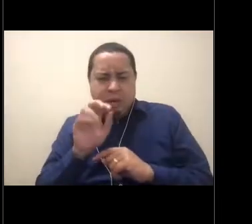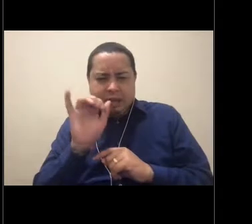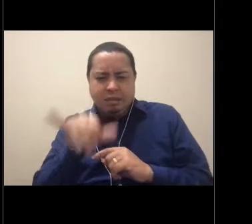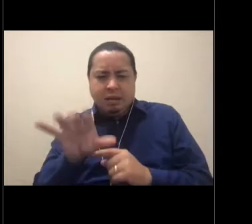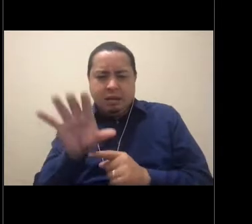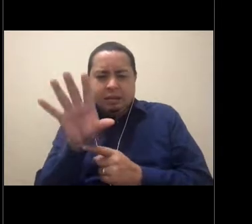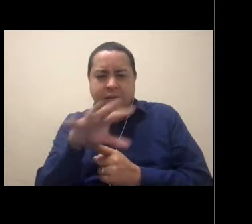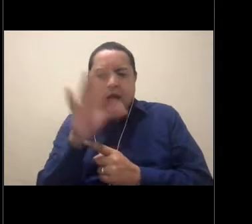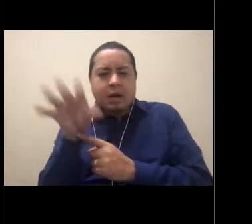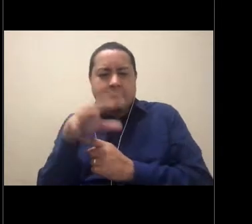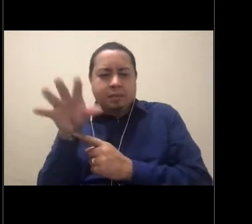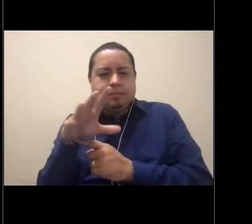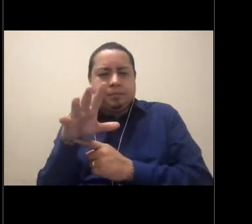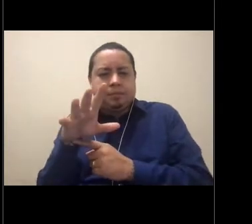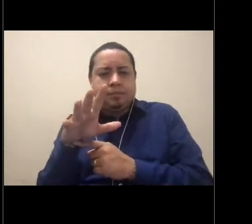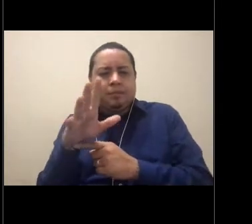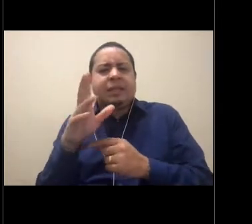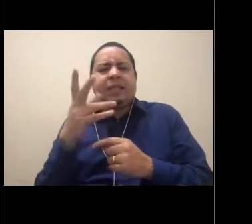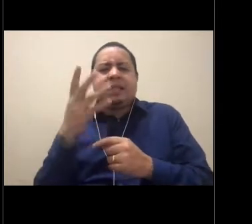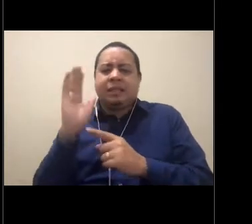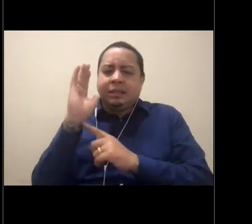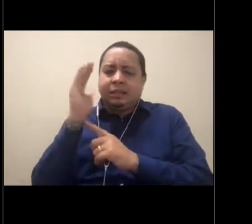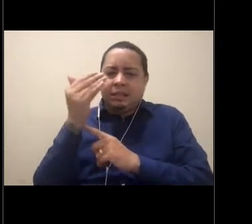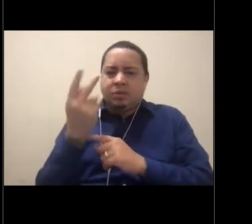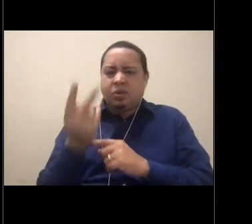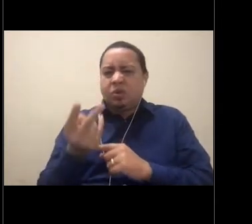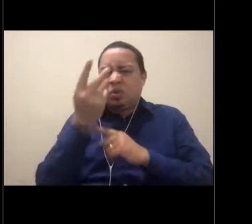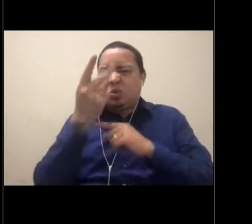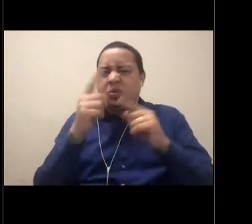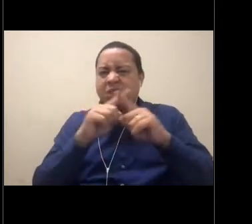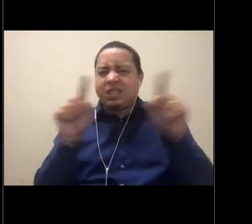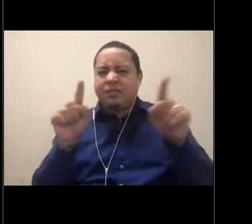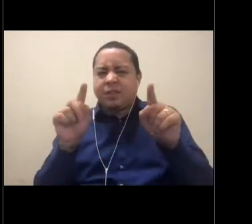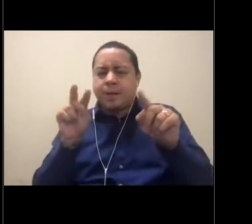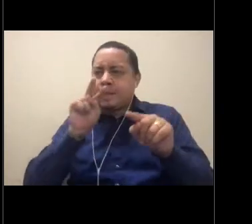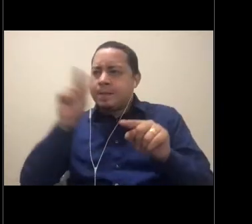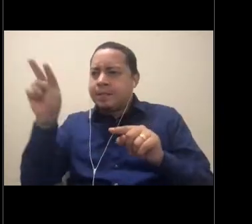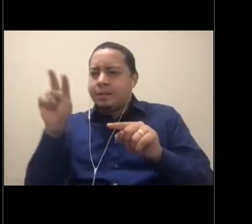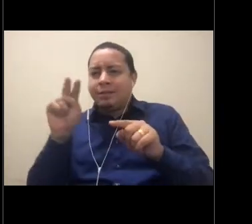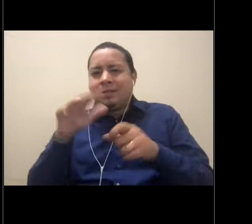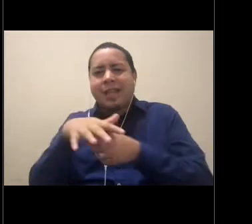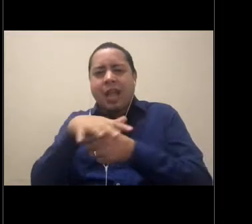it looks like they're pointed in different directions. So why is that? Why are they pointed?